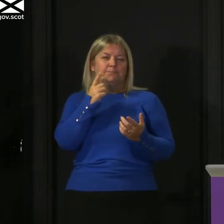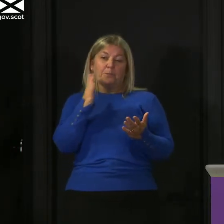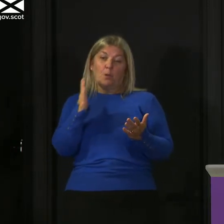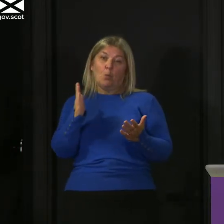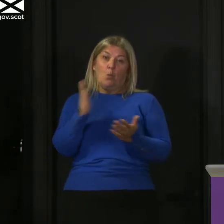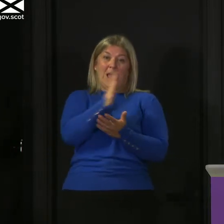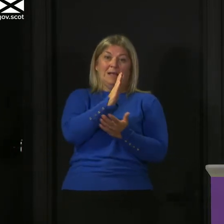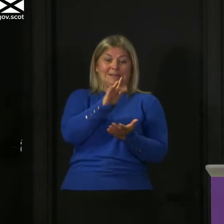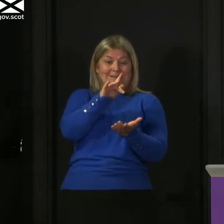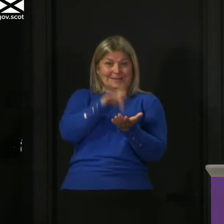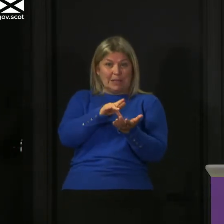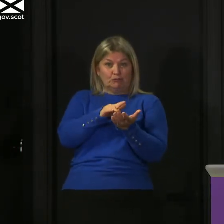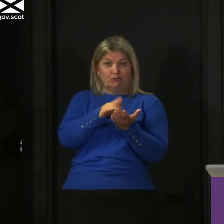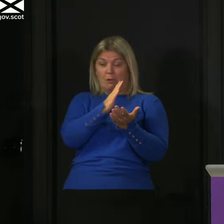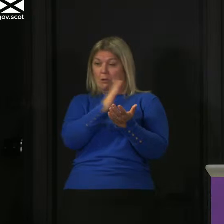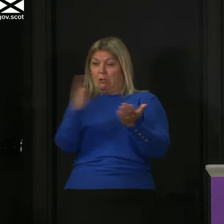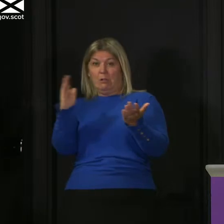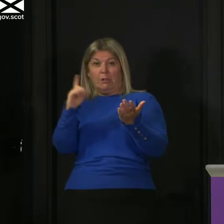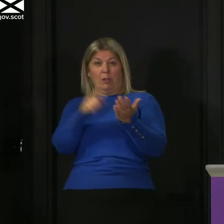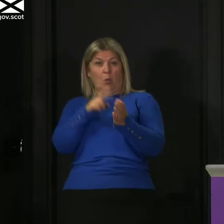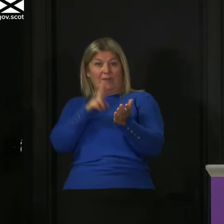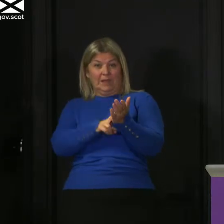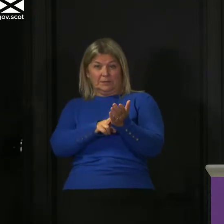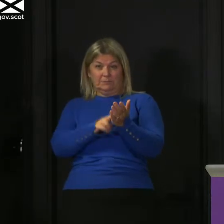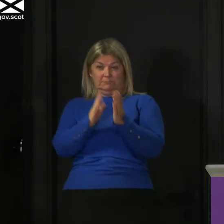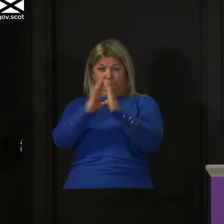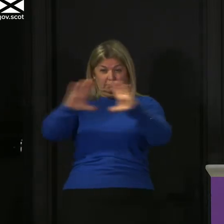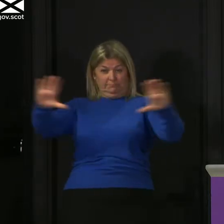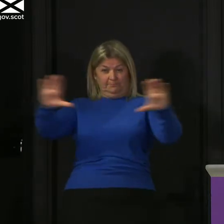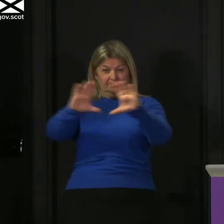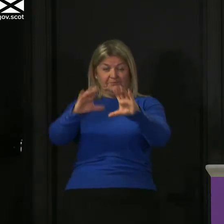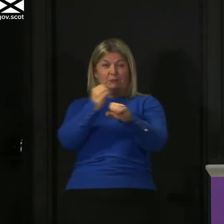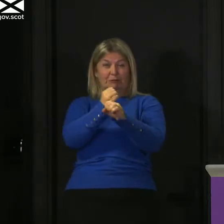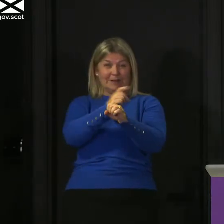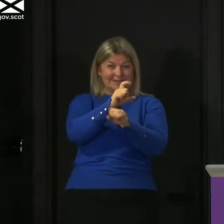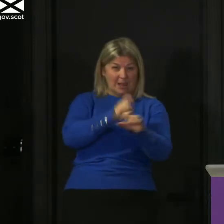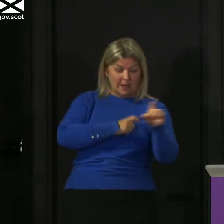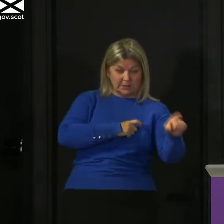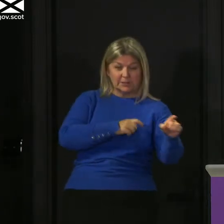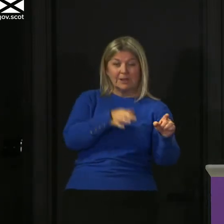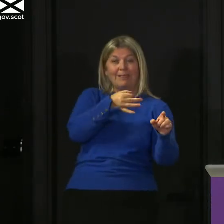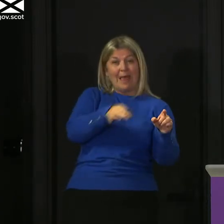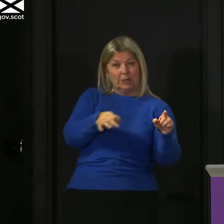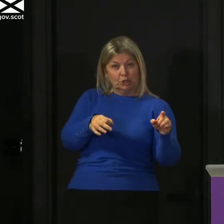and in Lothian, so health board wise, Greater Glasgow and Clyde, Lanarkshire and Lothian,